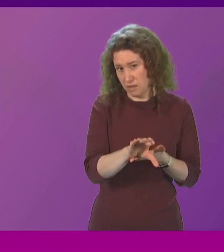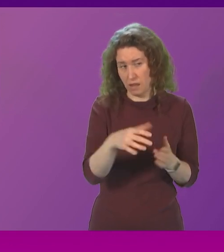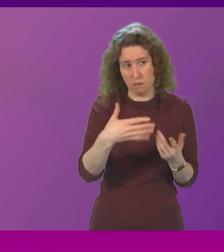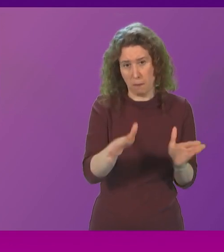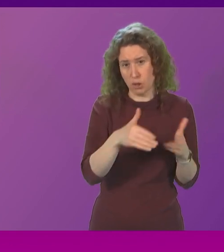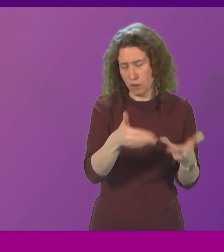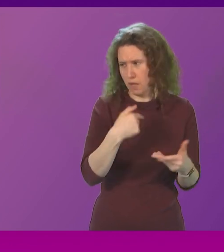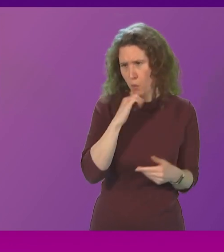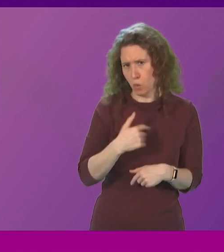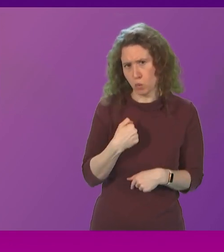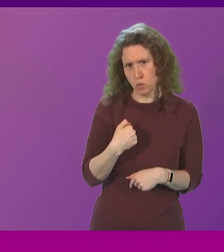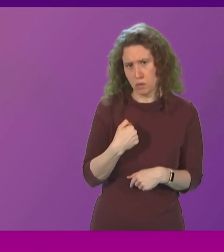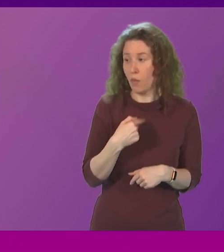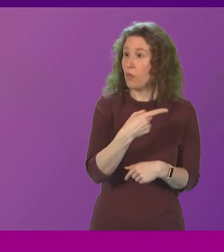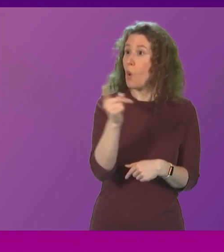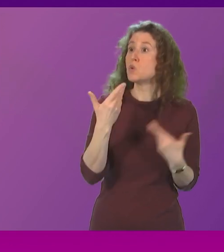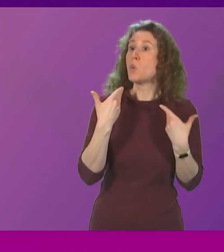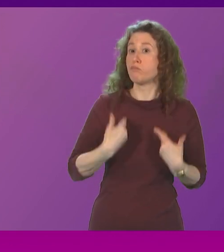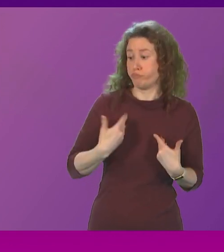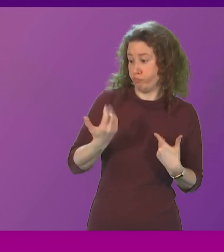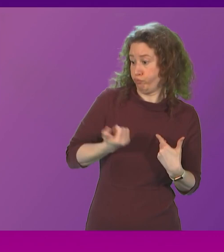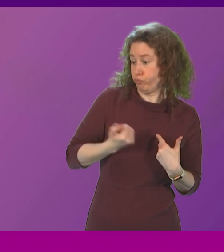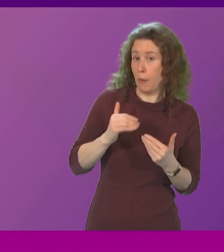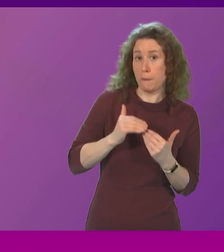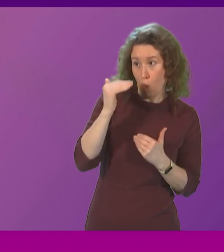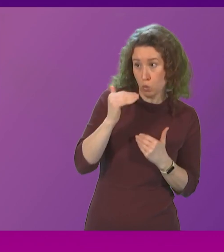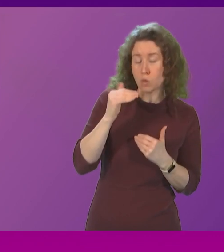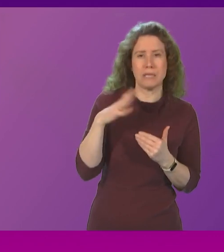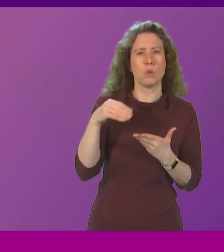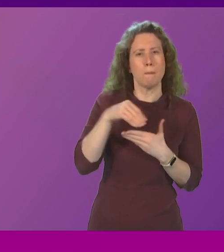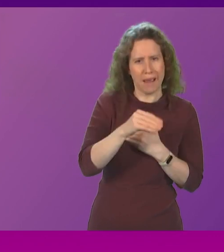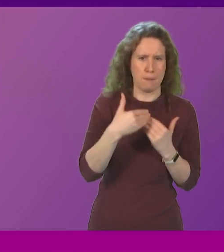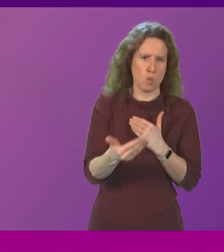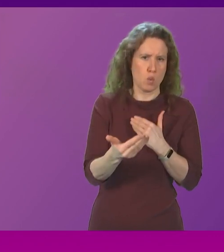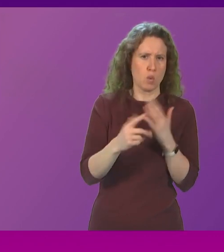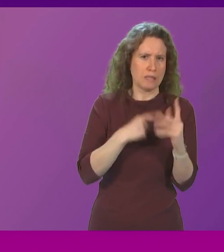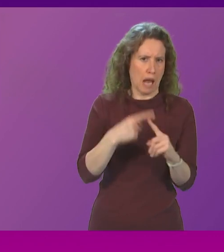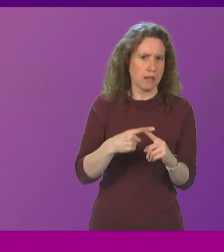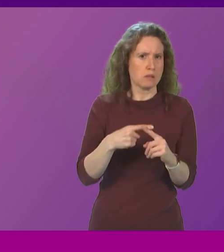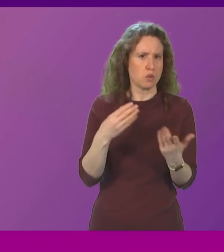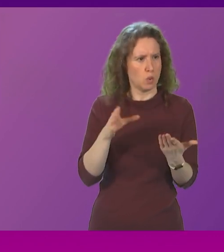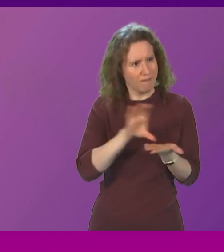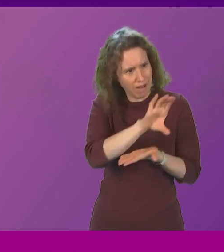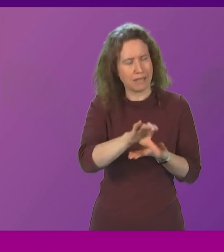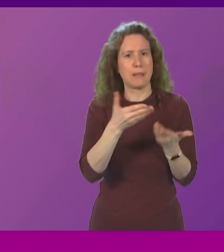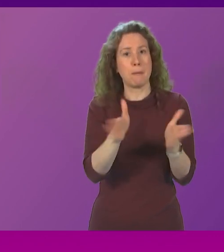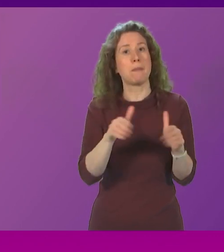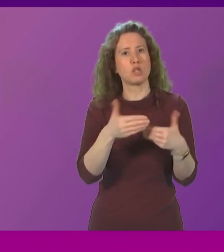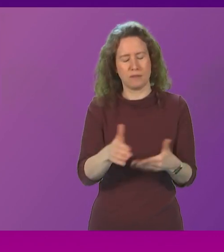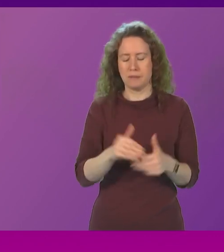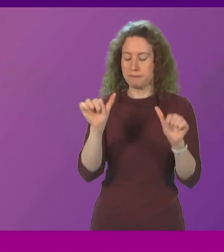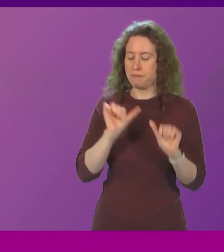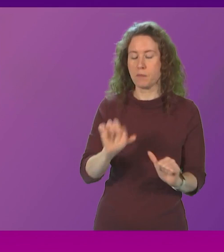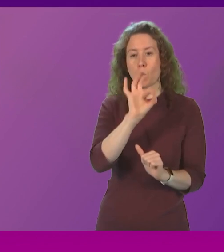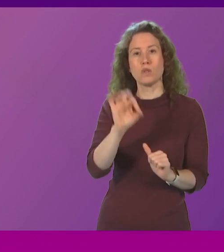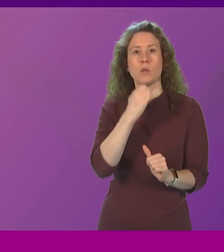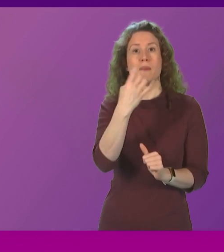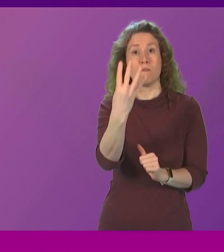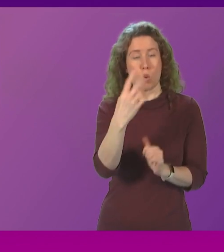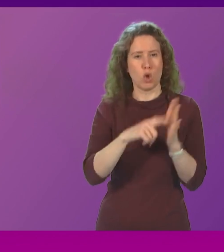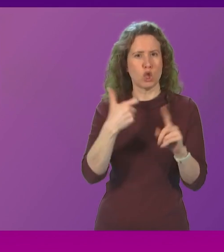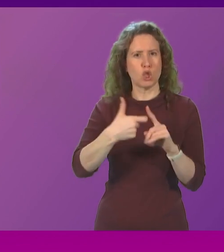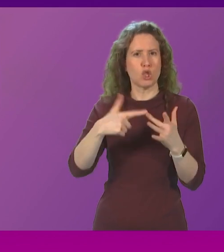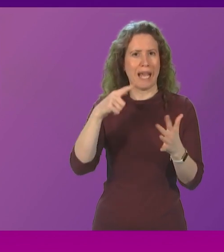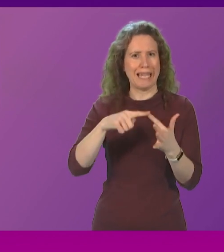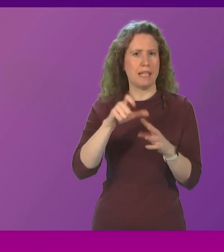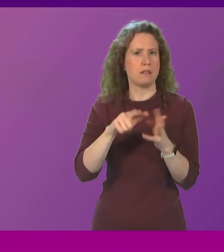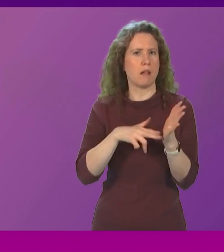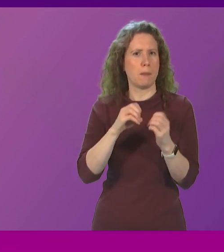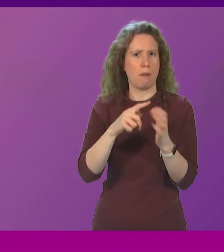I will make sure that those who earn the most pay the most, to invest in our public services.